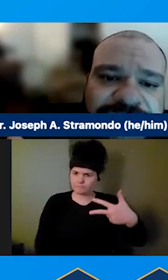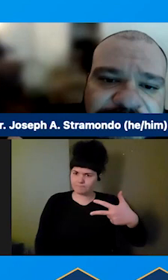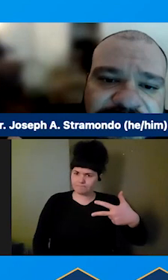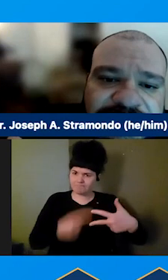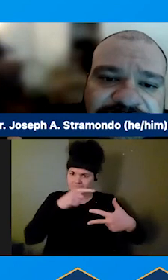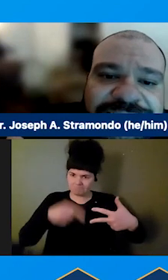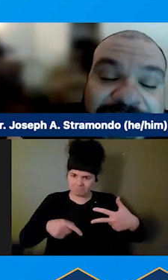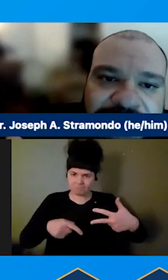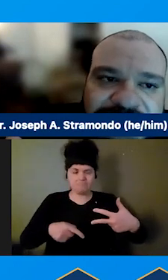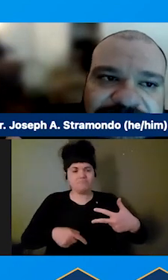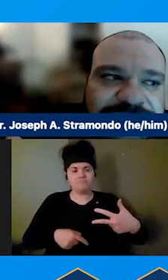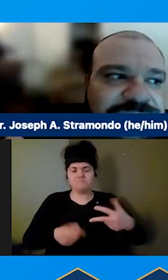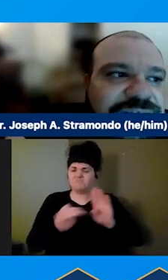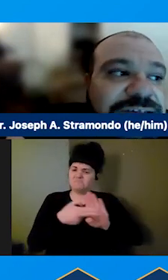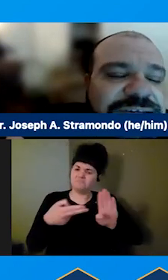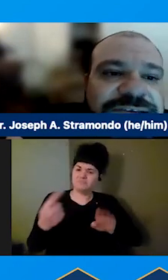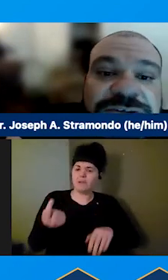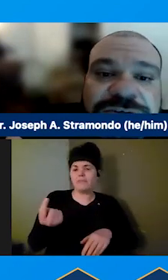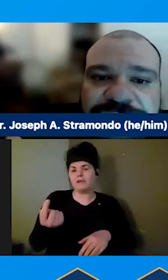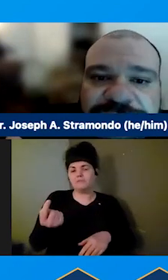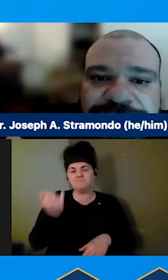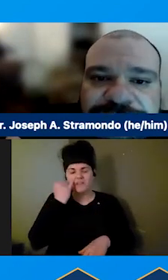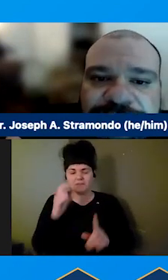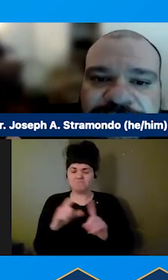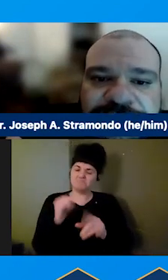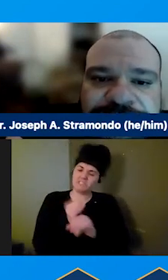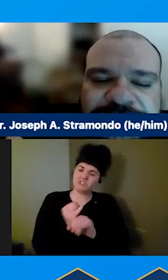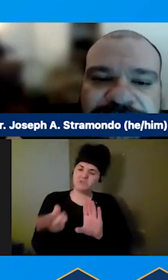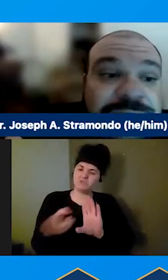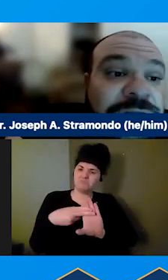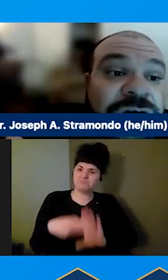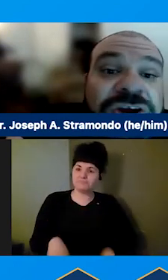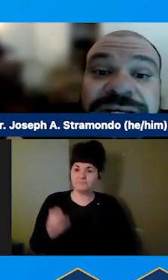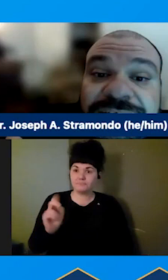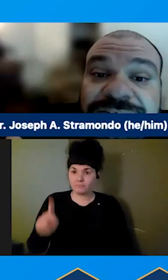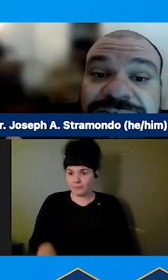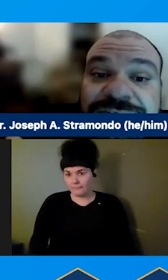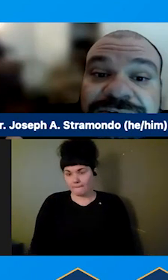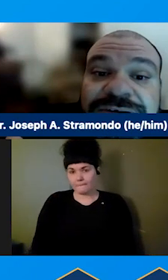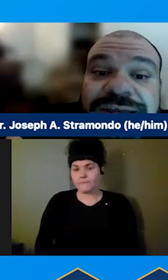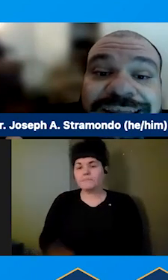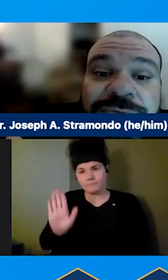matter to whether or not something counts as an institution. Okay. I want to